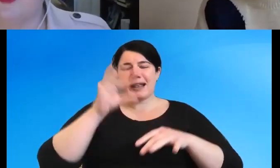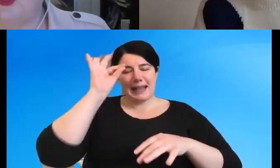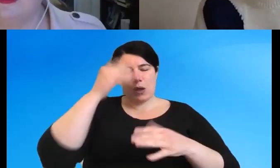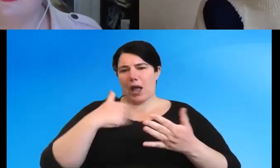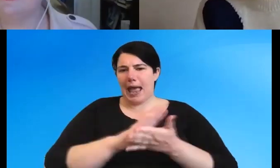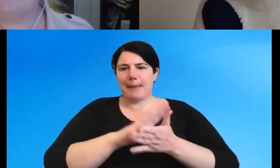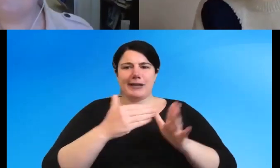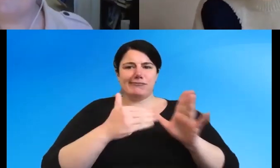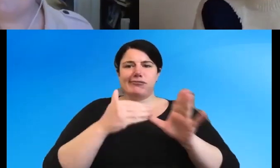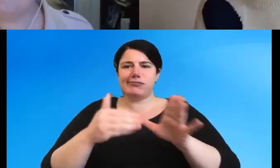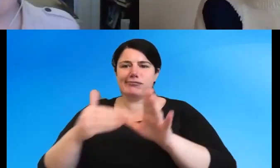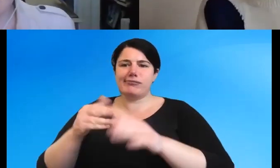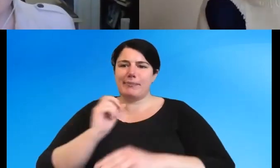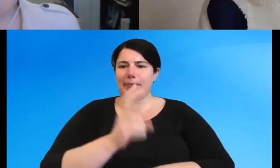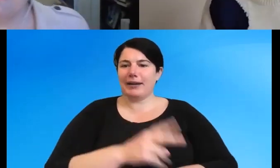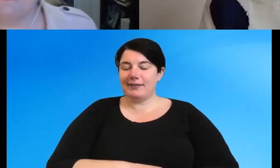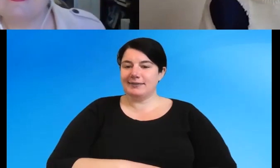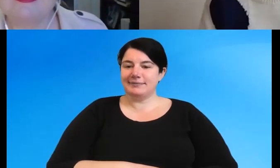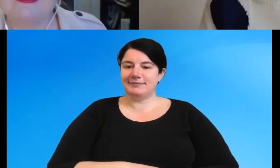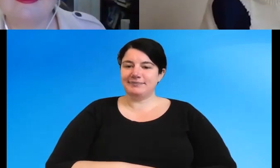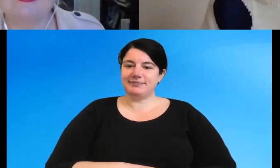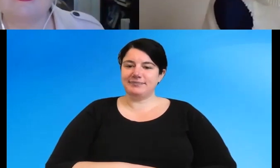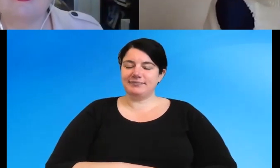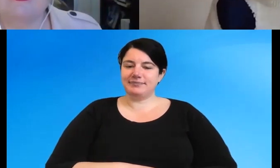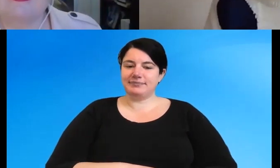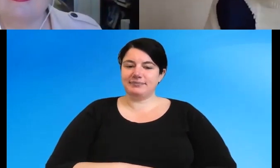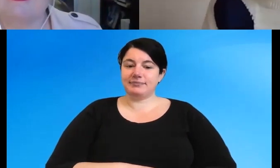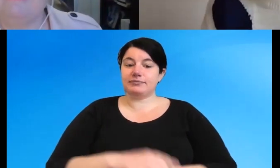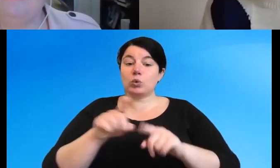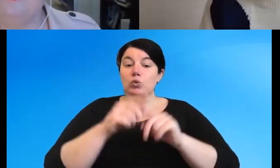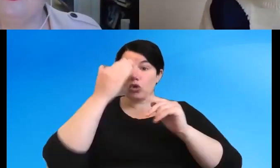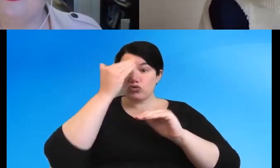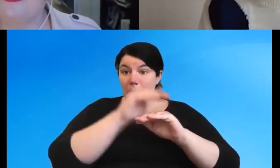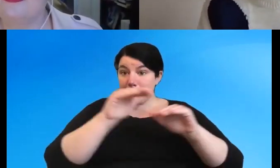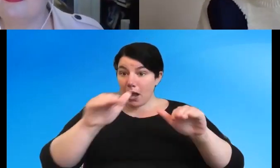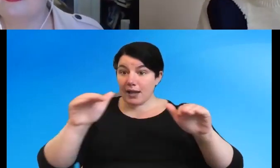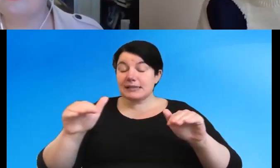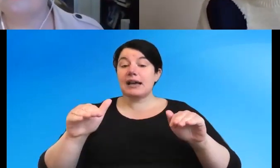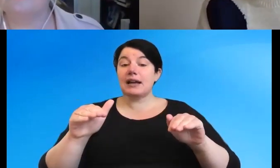to respond.